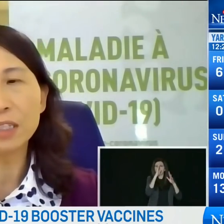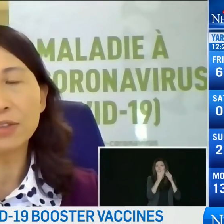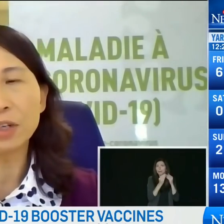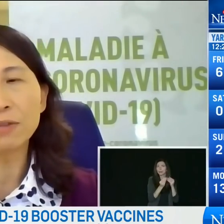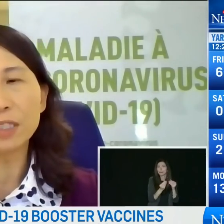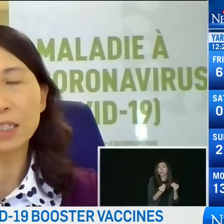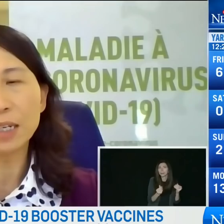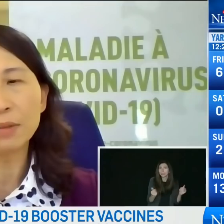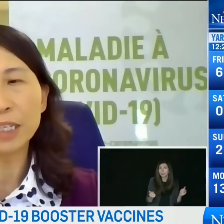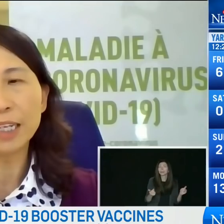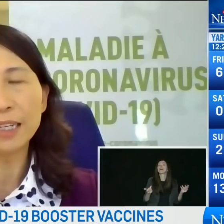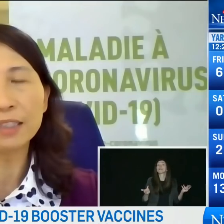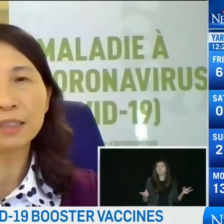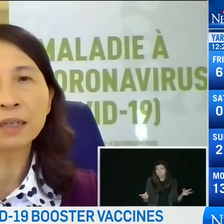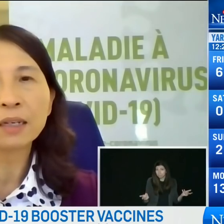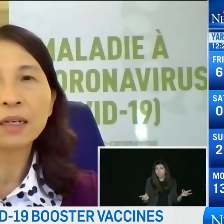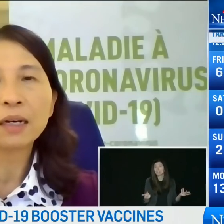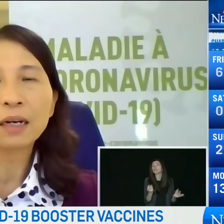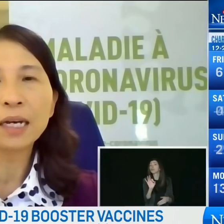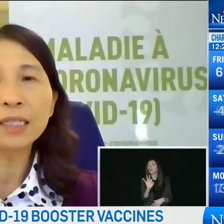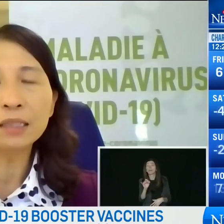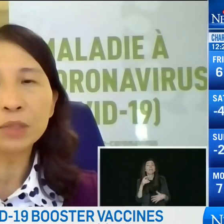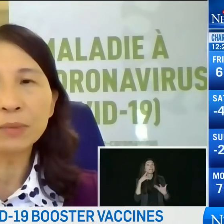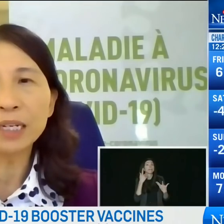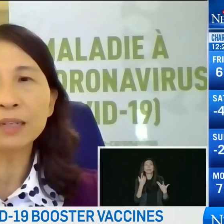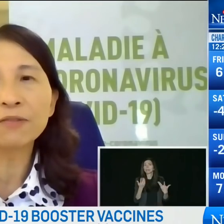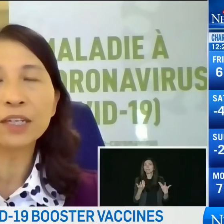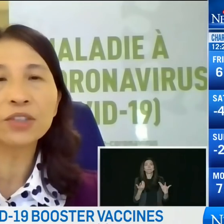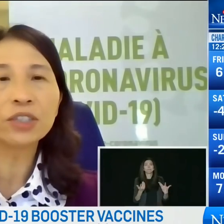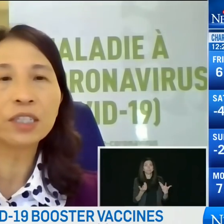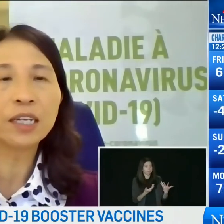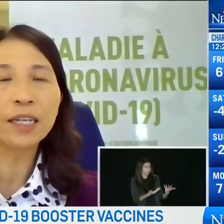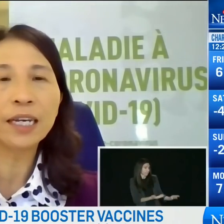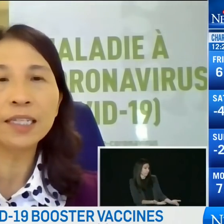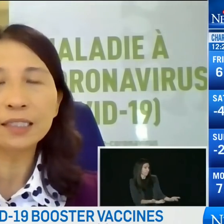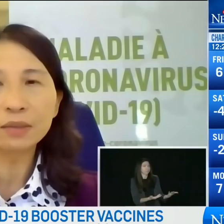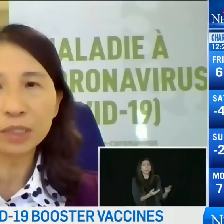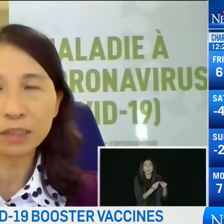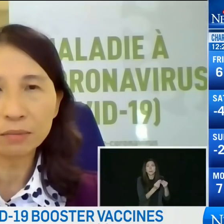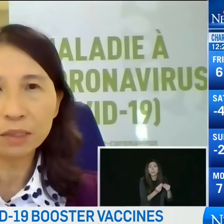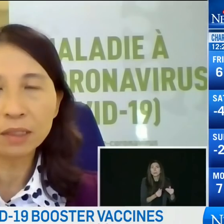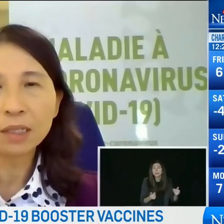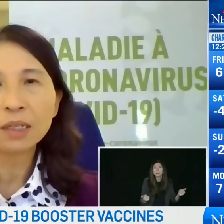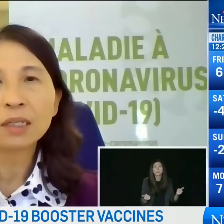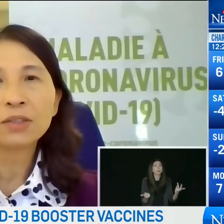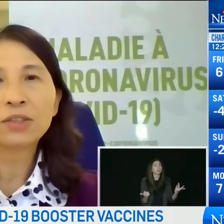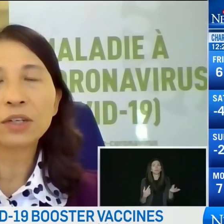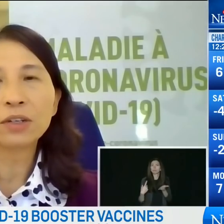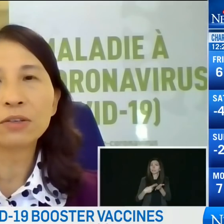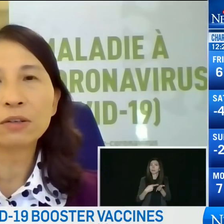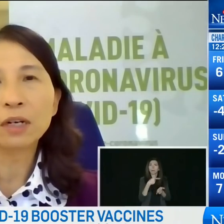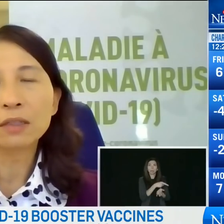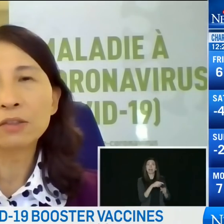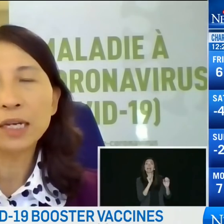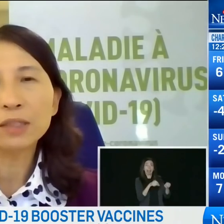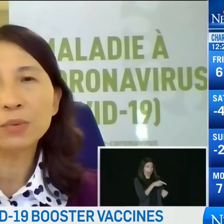CERTAINLY A DIRECTION OF TRAVEL IN TERMS OF THE WANING OF THE